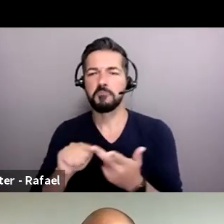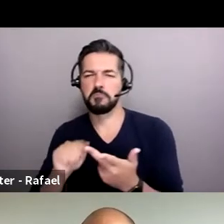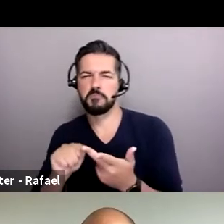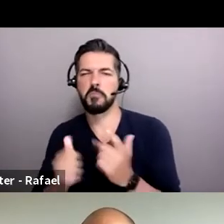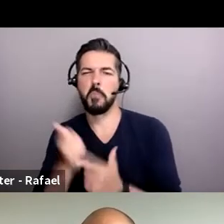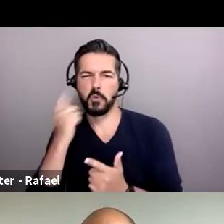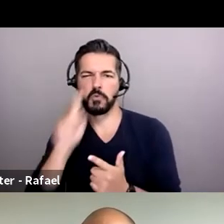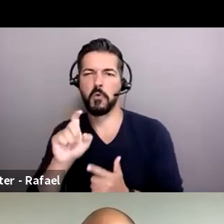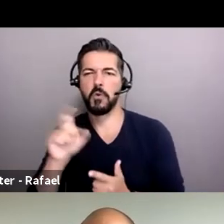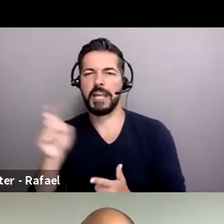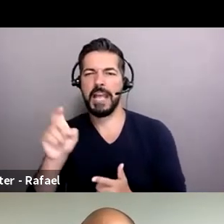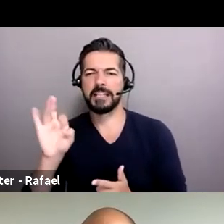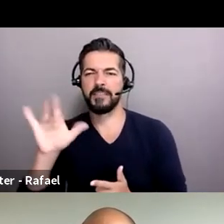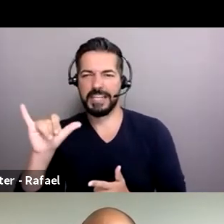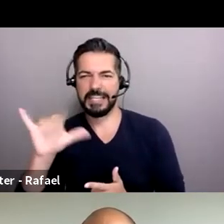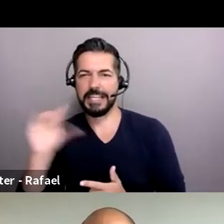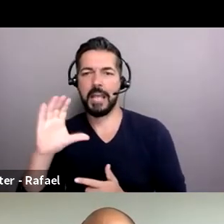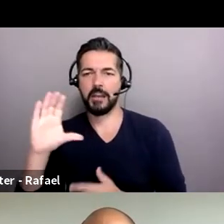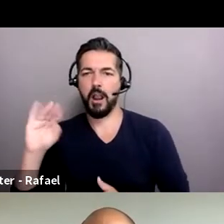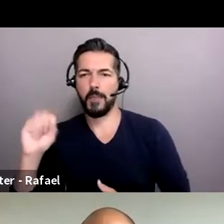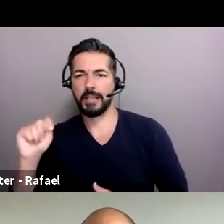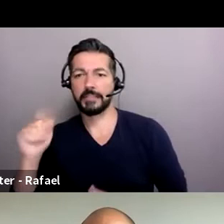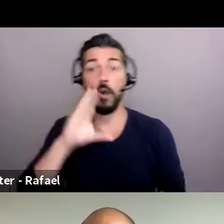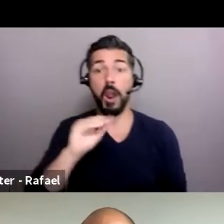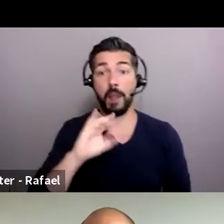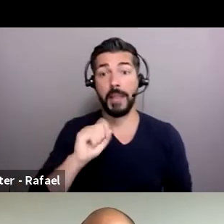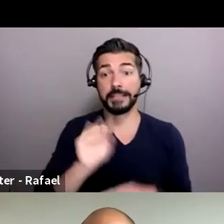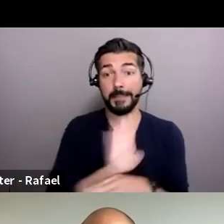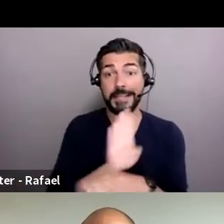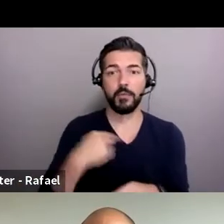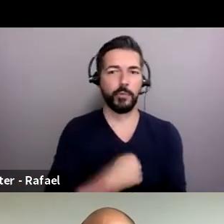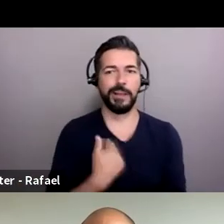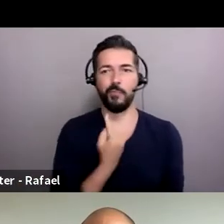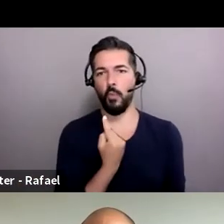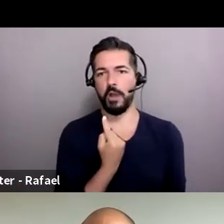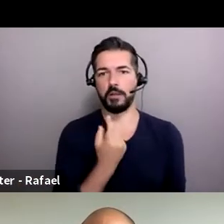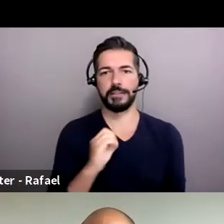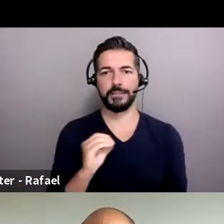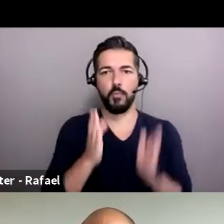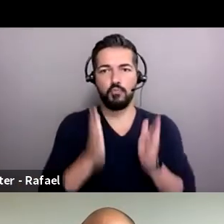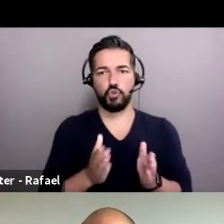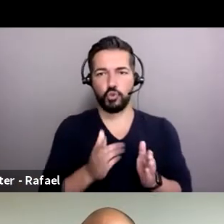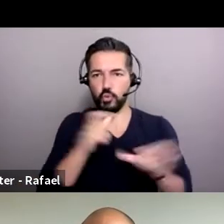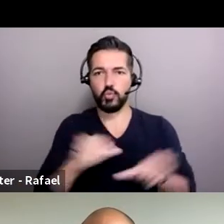And on the Comcast business side, we've got one SEO who's kind of doing everything for Comcast business and Xfinity Mobile, but we're looking to hire another one.